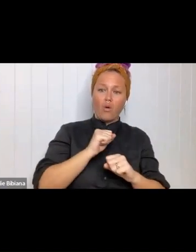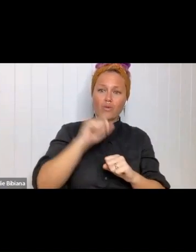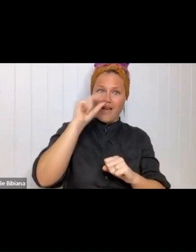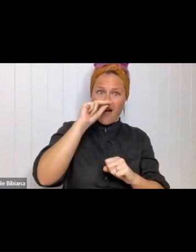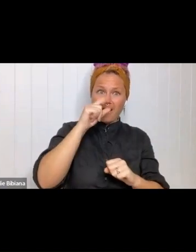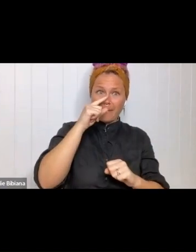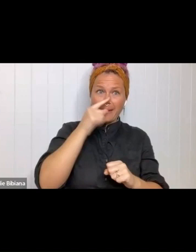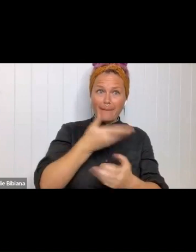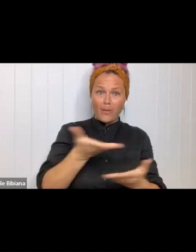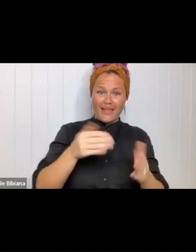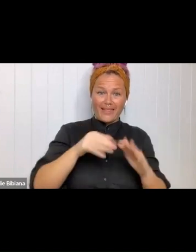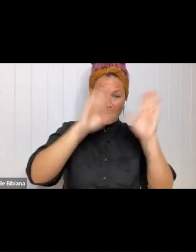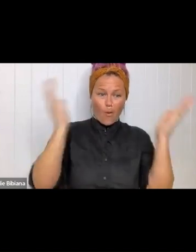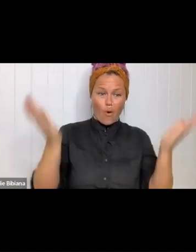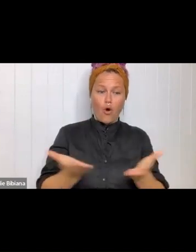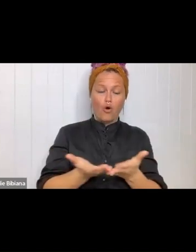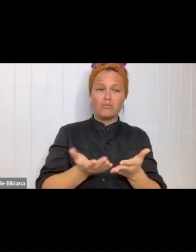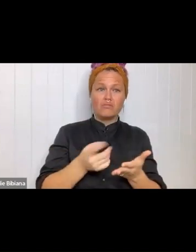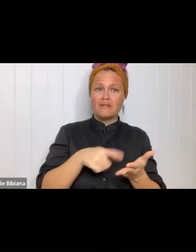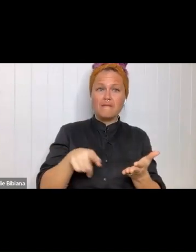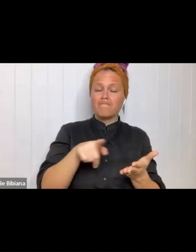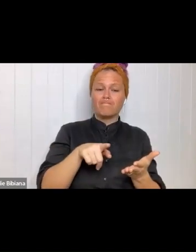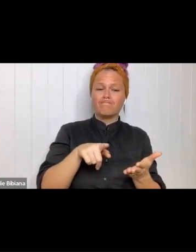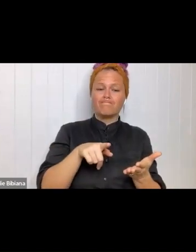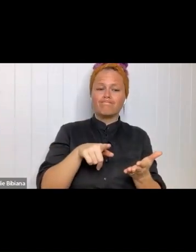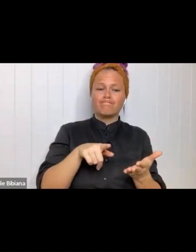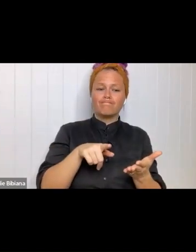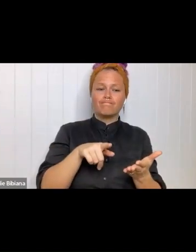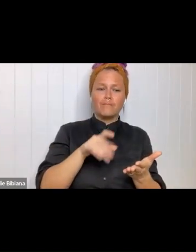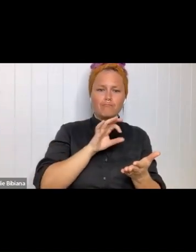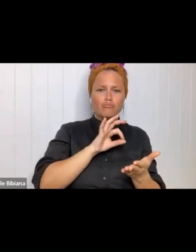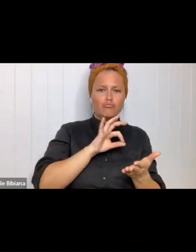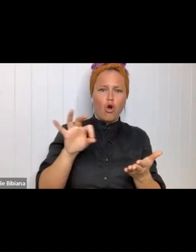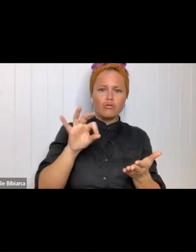in the world aren't necessarily thought about disability about